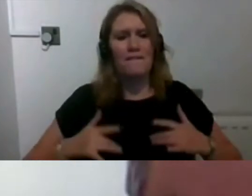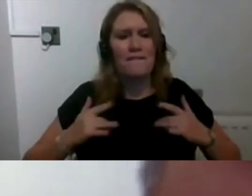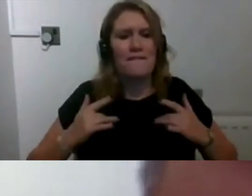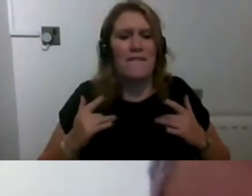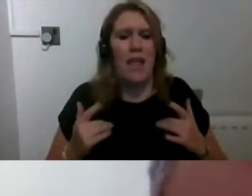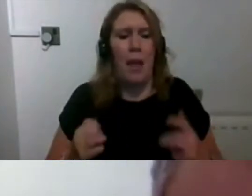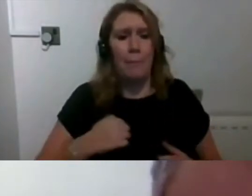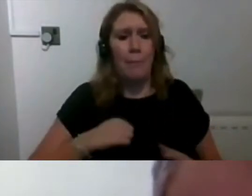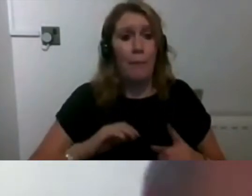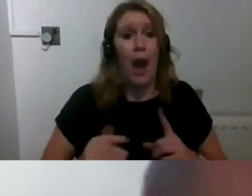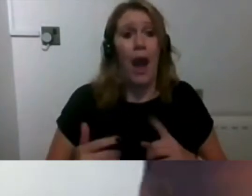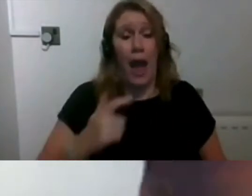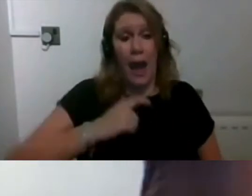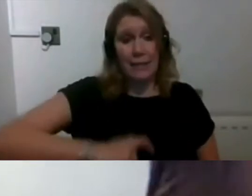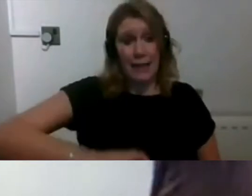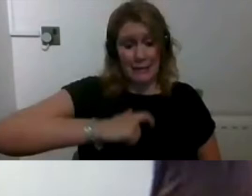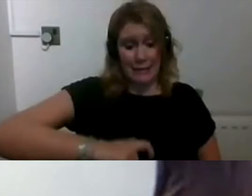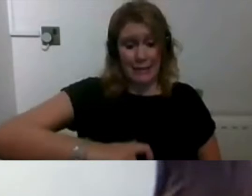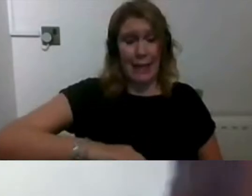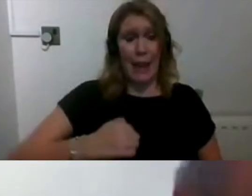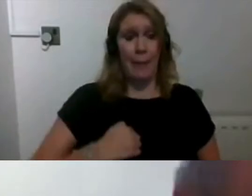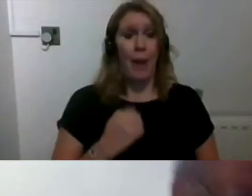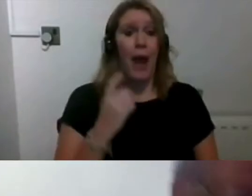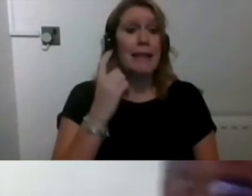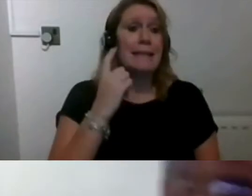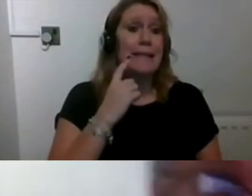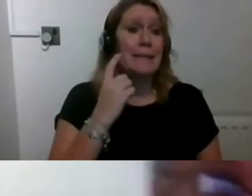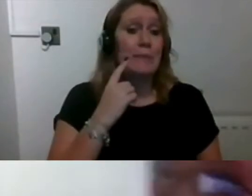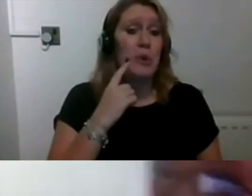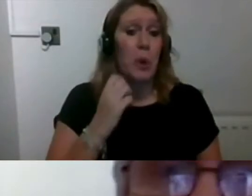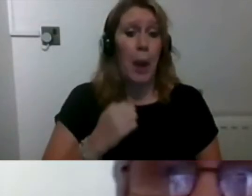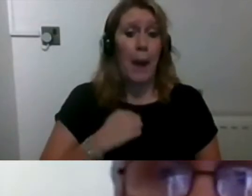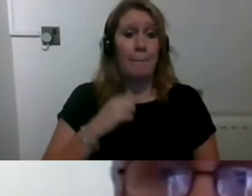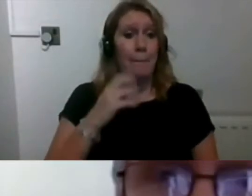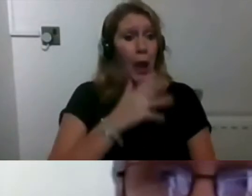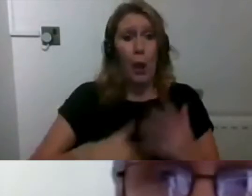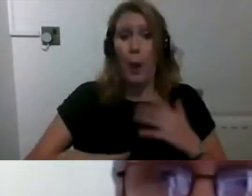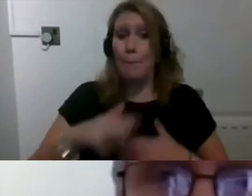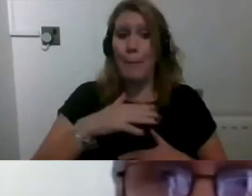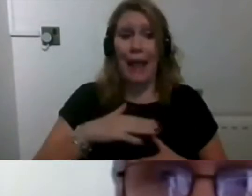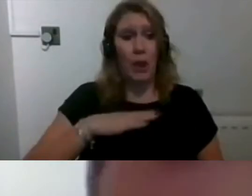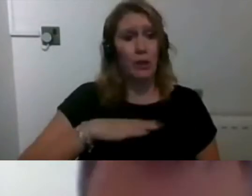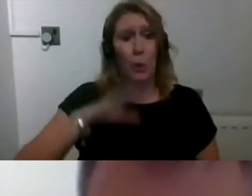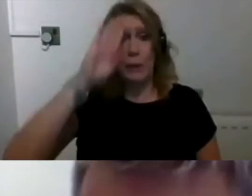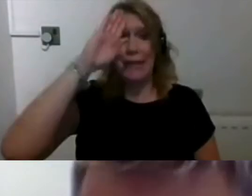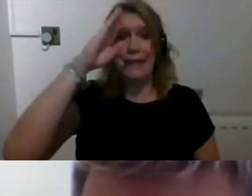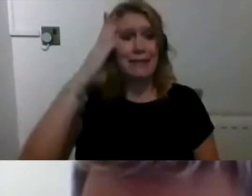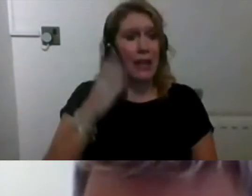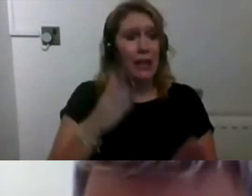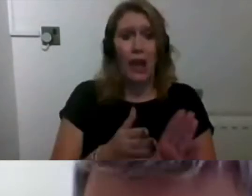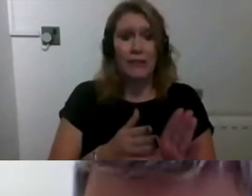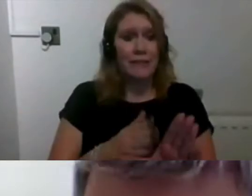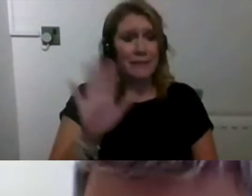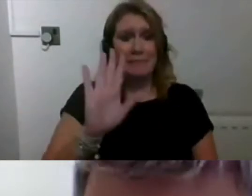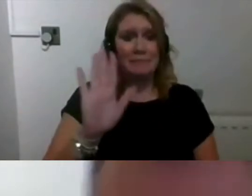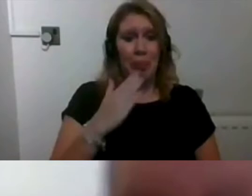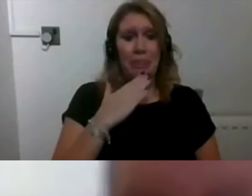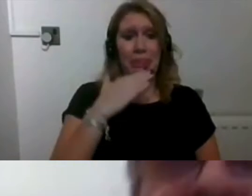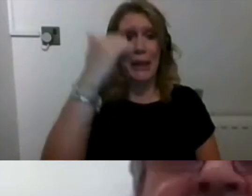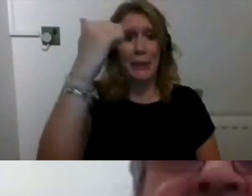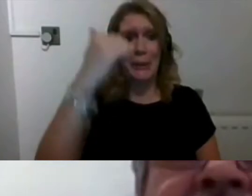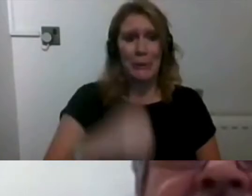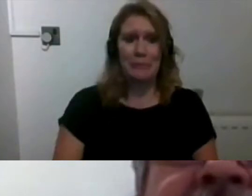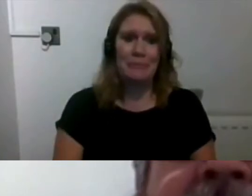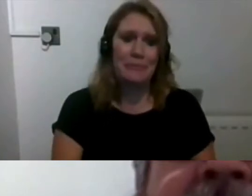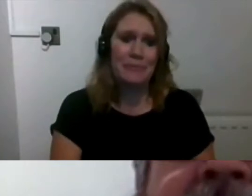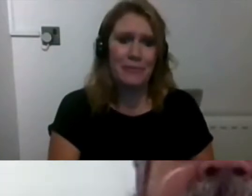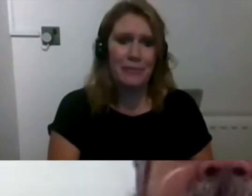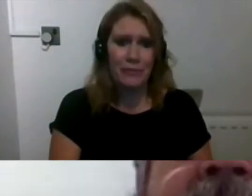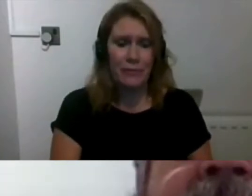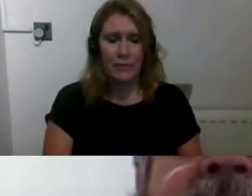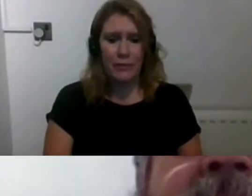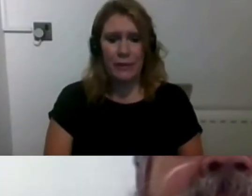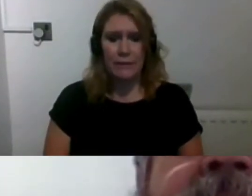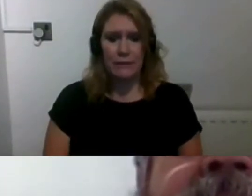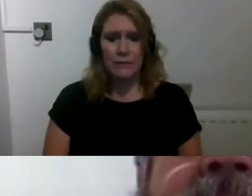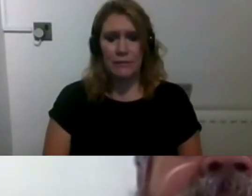Which I don't need a psychiatrist for?